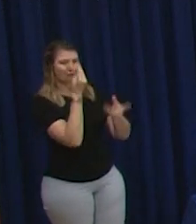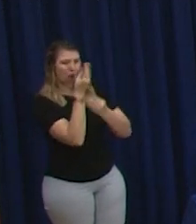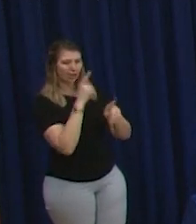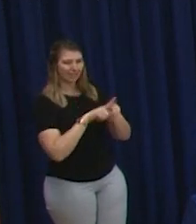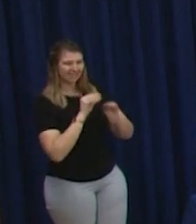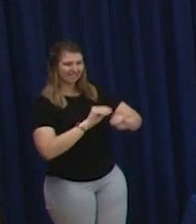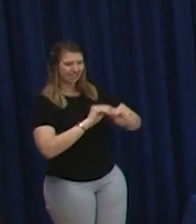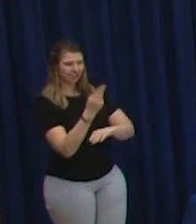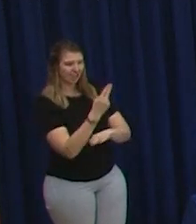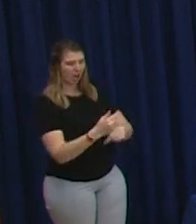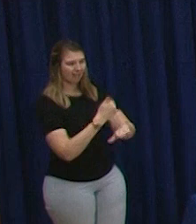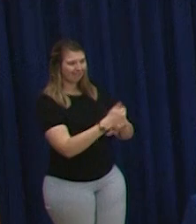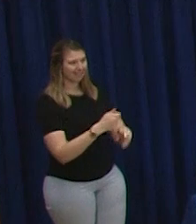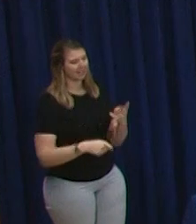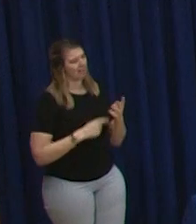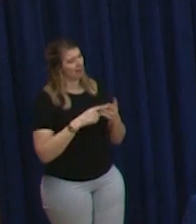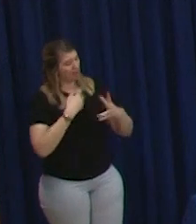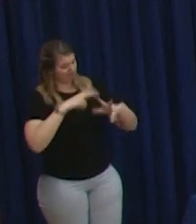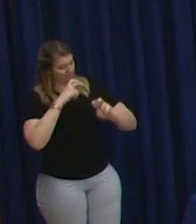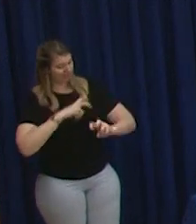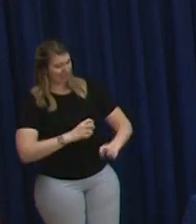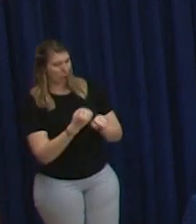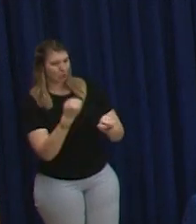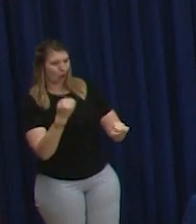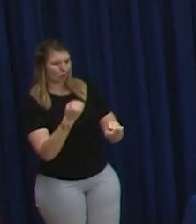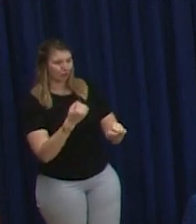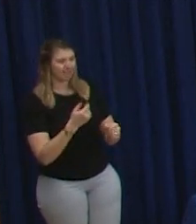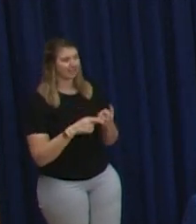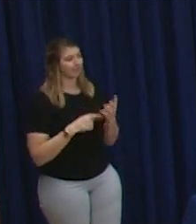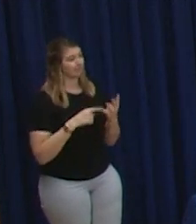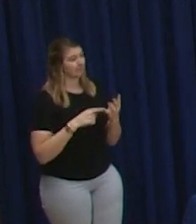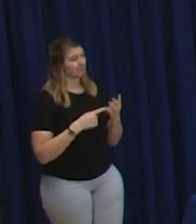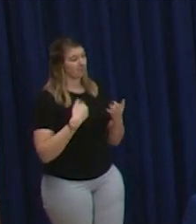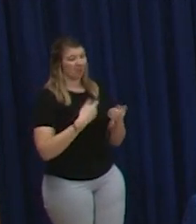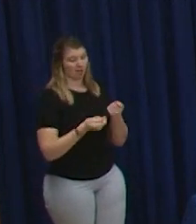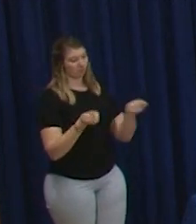I was researching a doctorate to find joy in HE, I was running writing retreats and coaching,